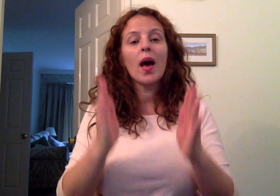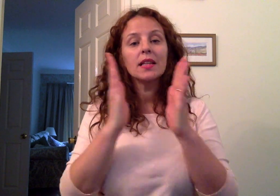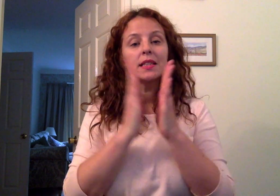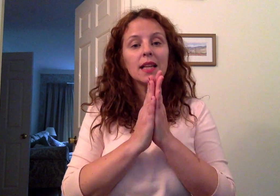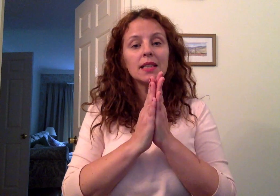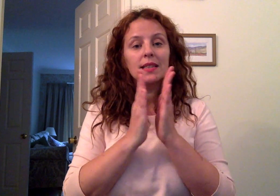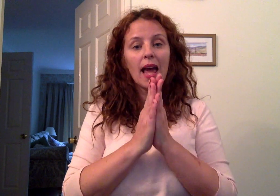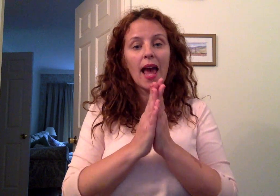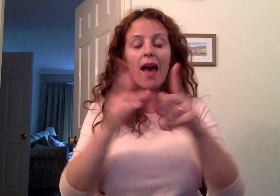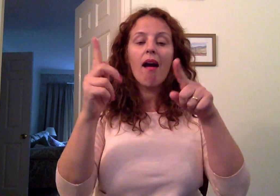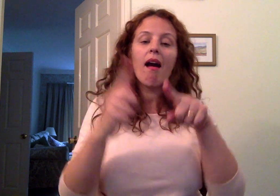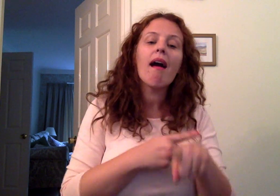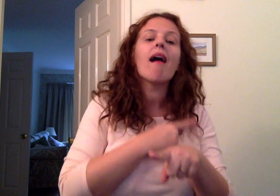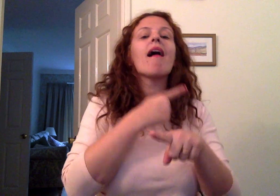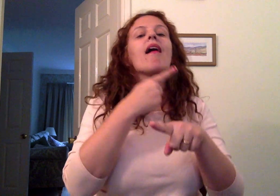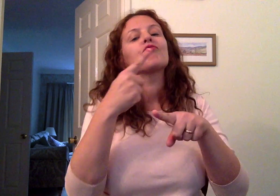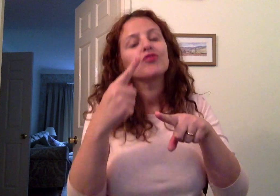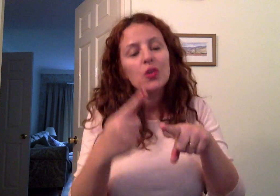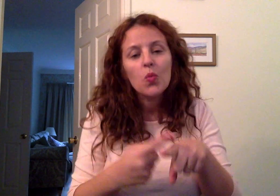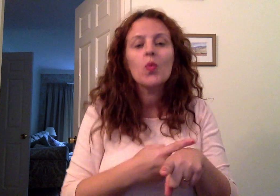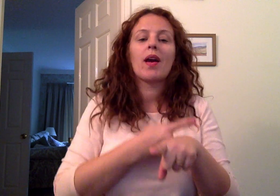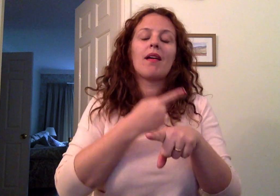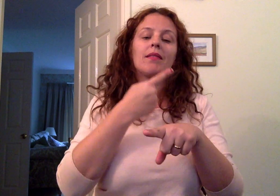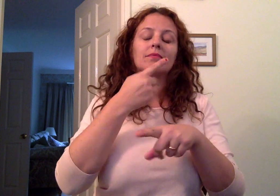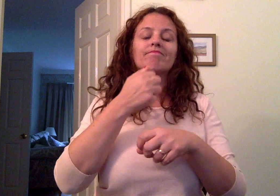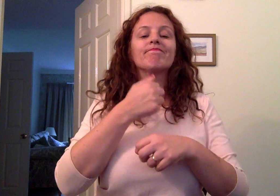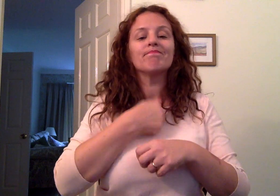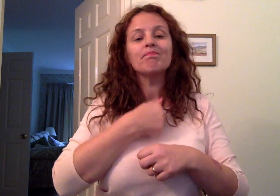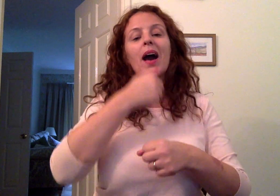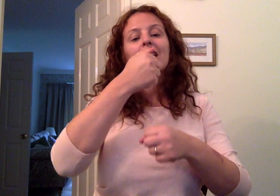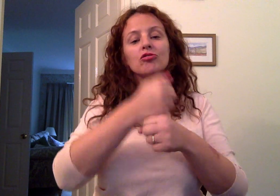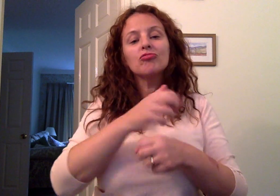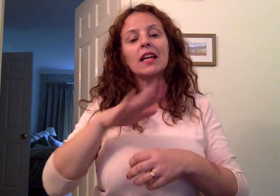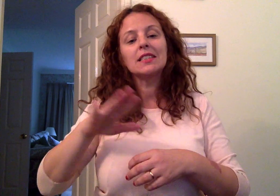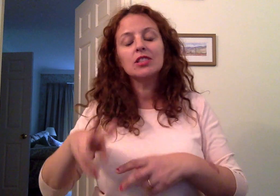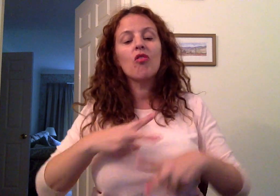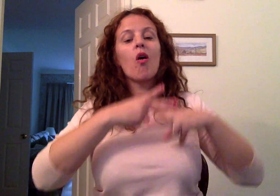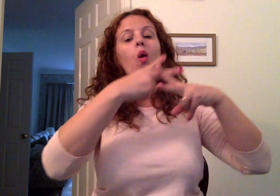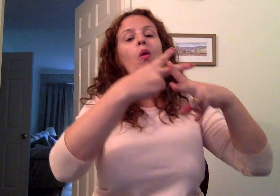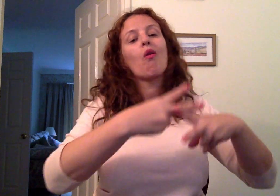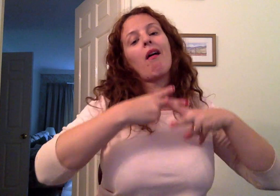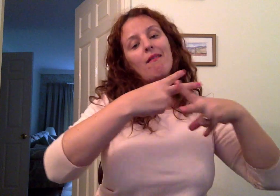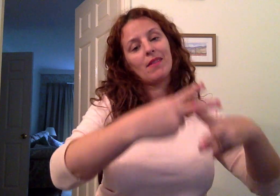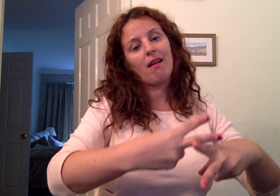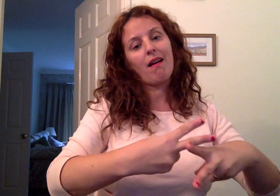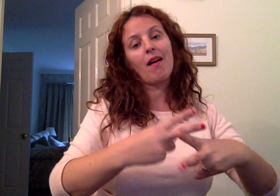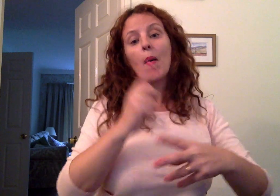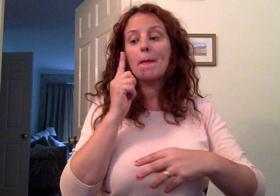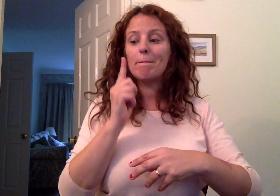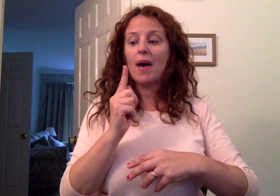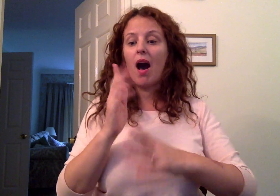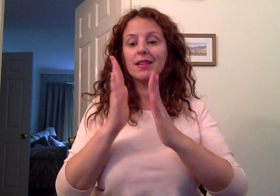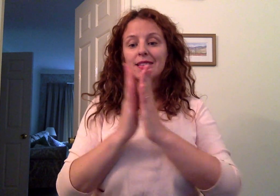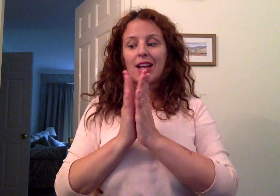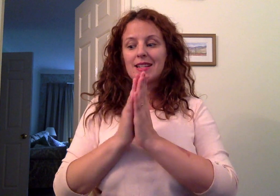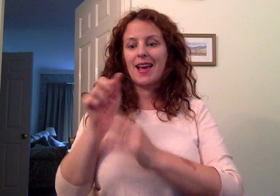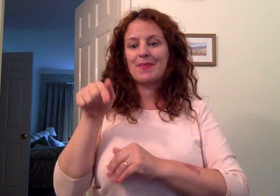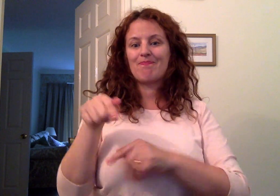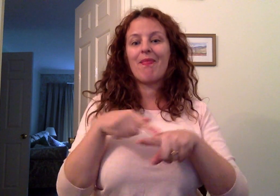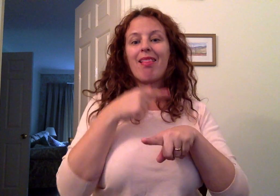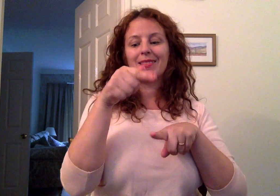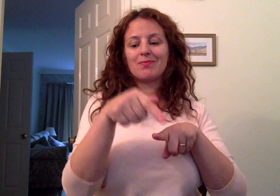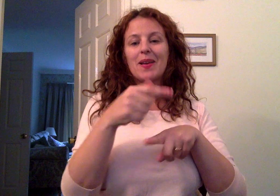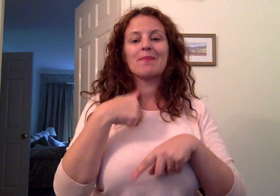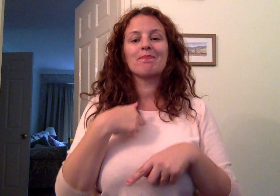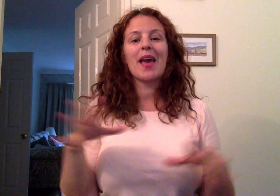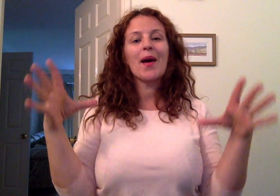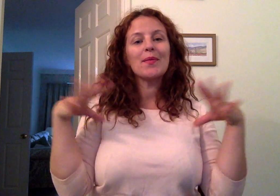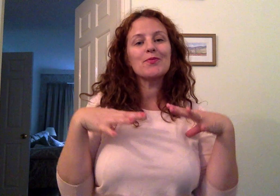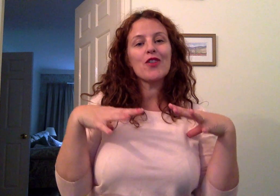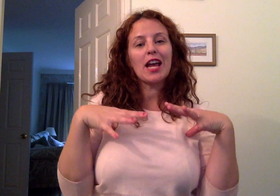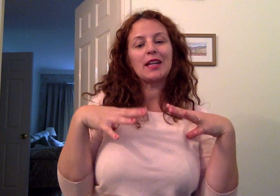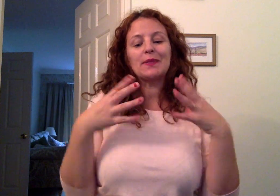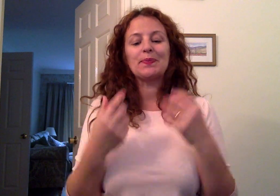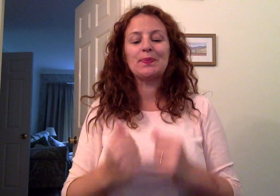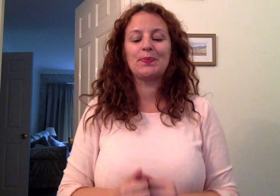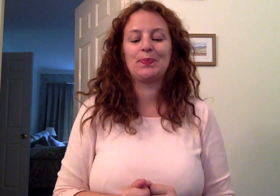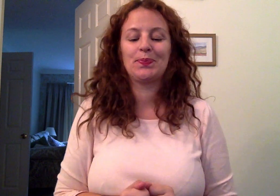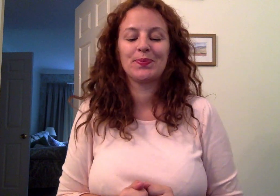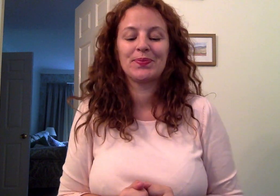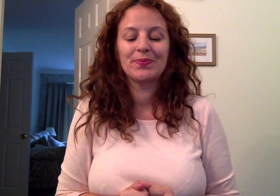Sunday every week my grandchildren look care but Sunday this me break.